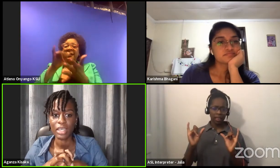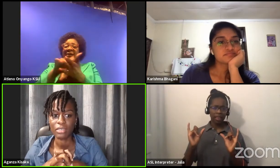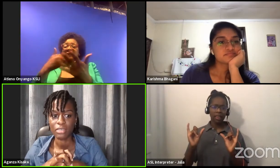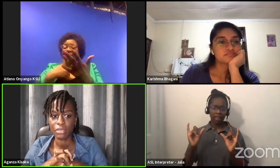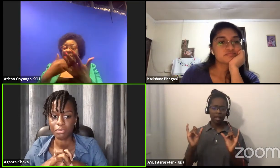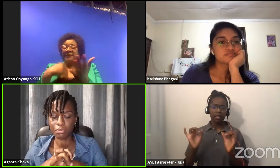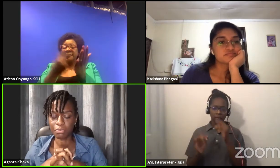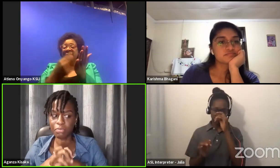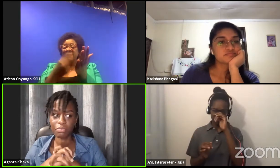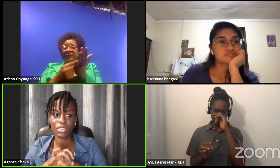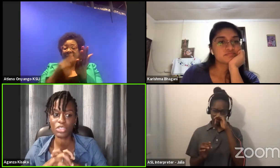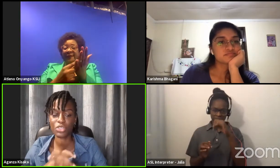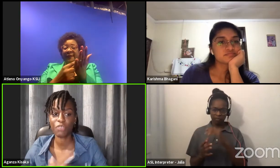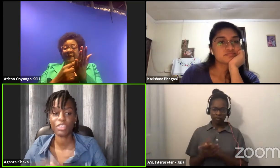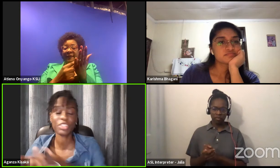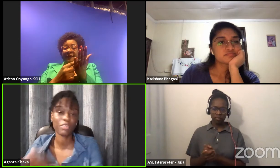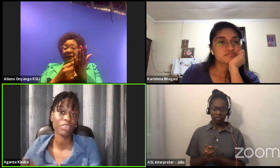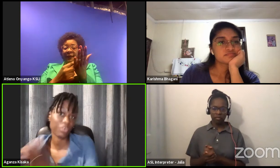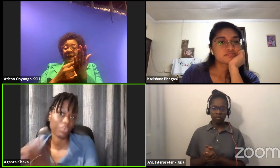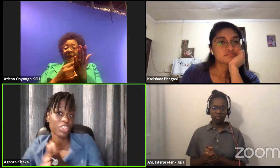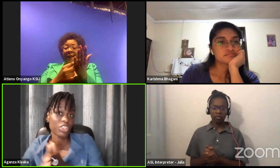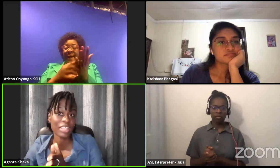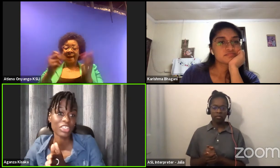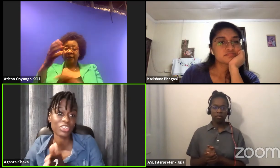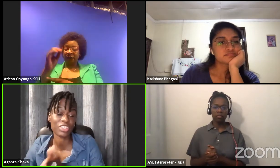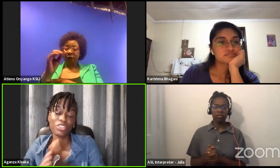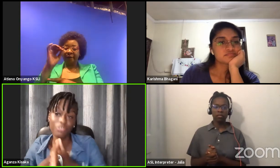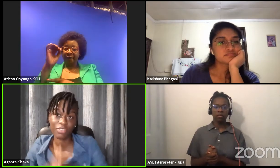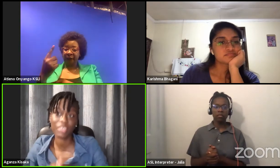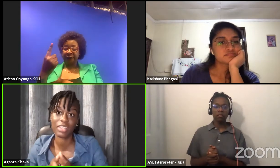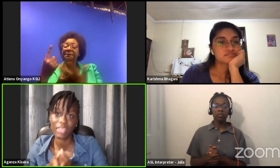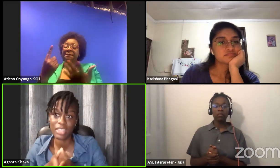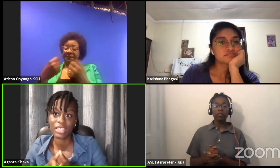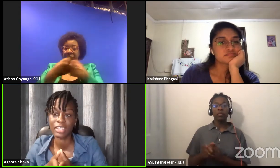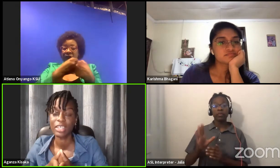And so, first of all, your challenge is to fill the theater